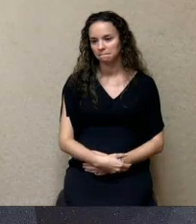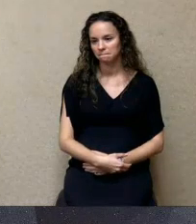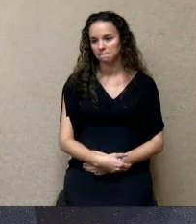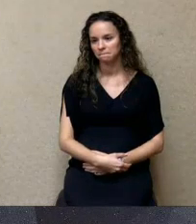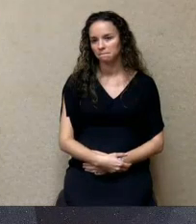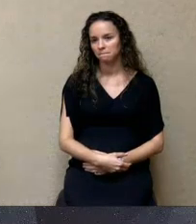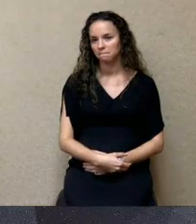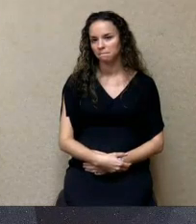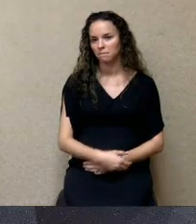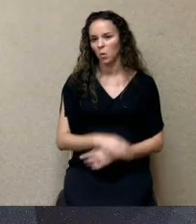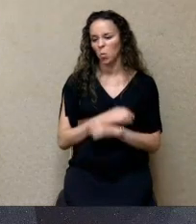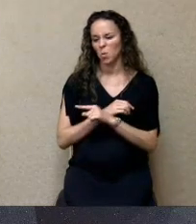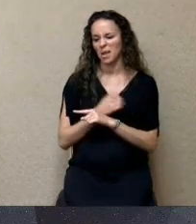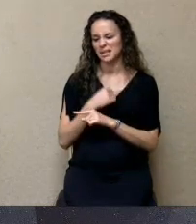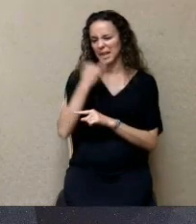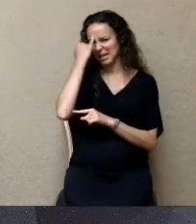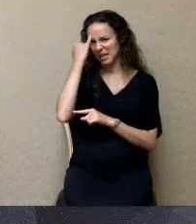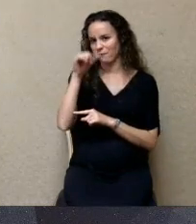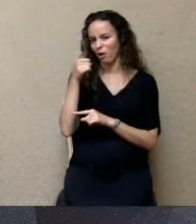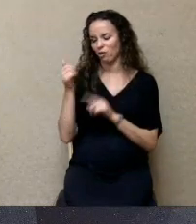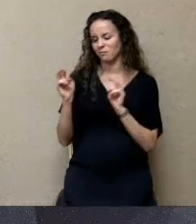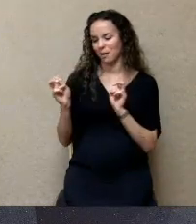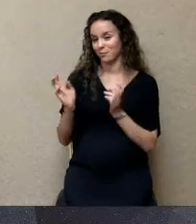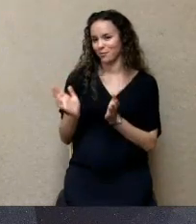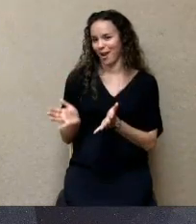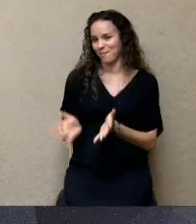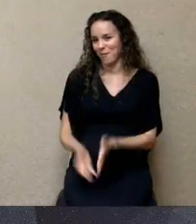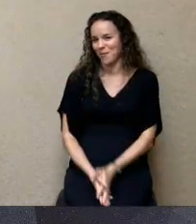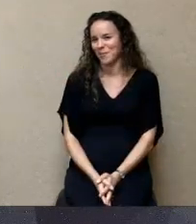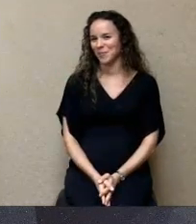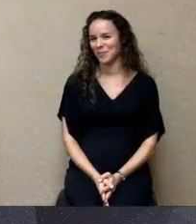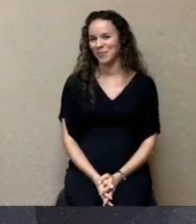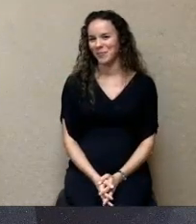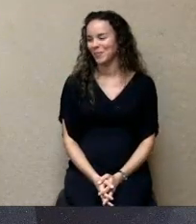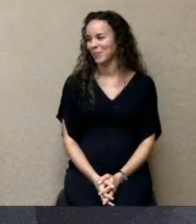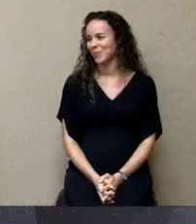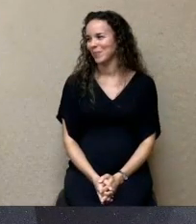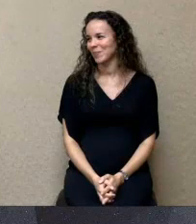Mike has an idea about another topic to chat about, I think.